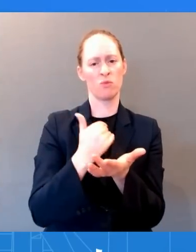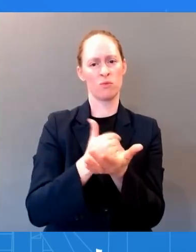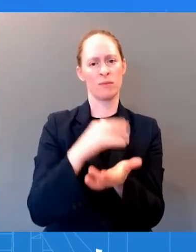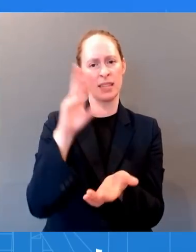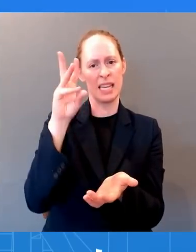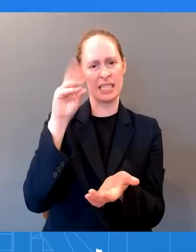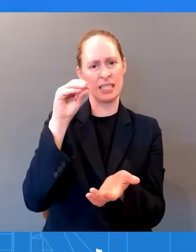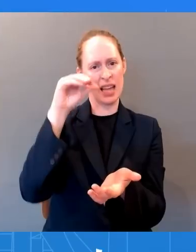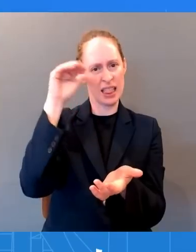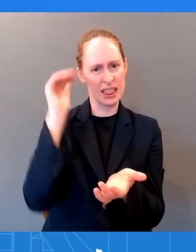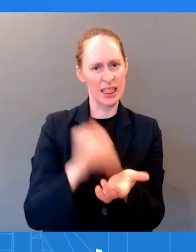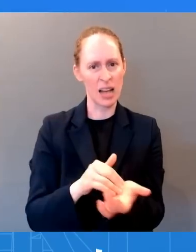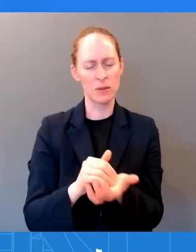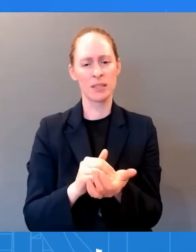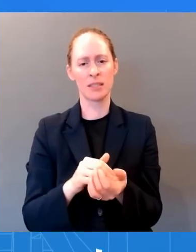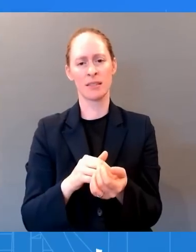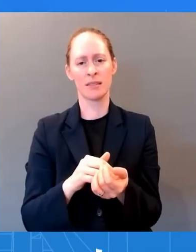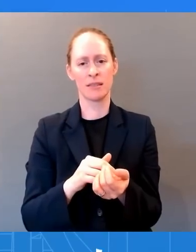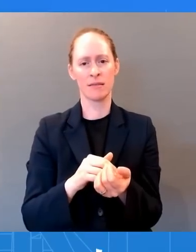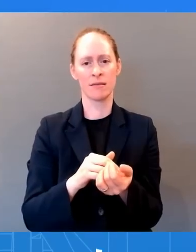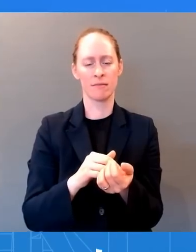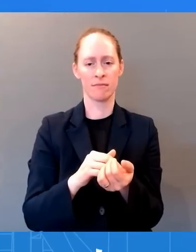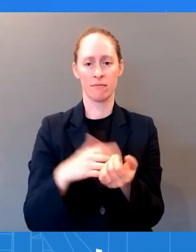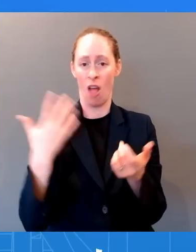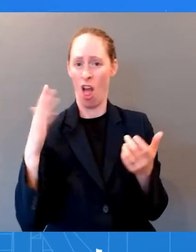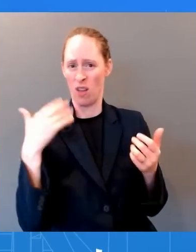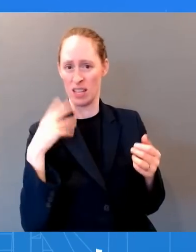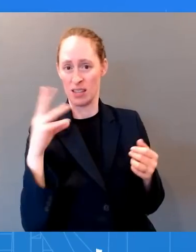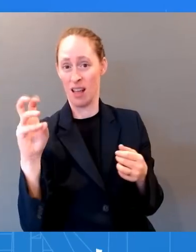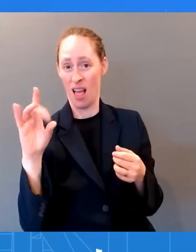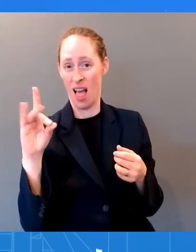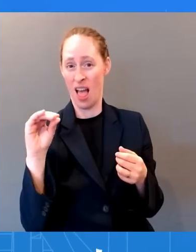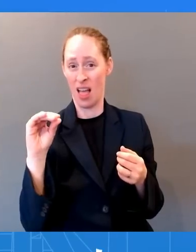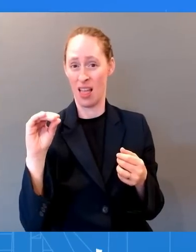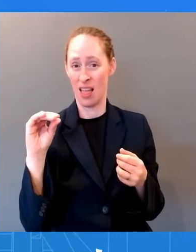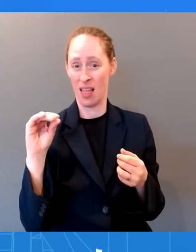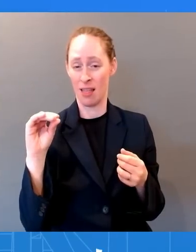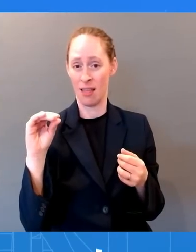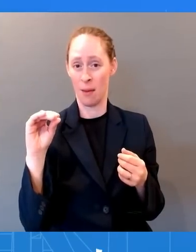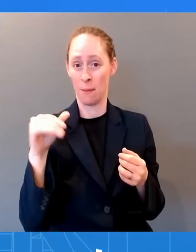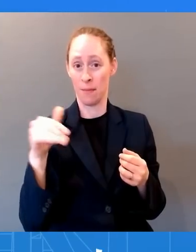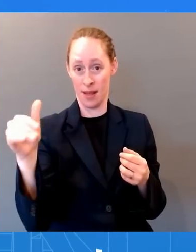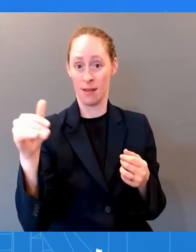that we already delivered that we have talked about here. Seventy-five percent of jurisdictions have moved to this method,